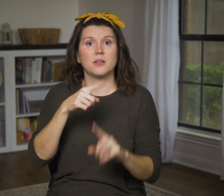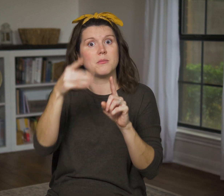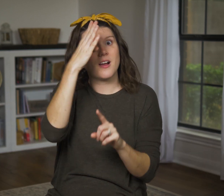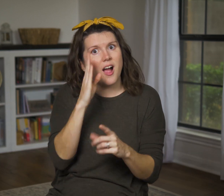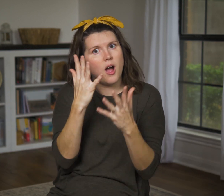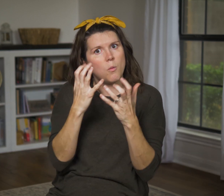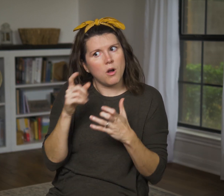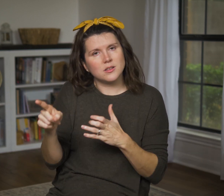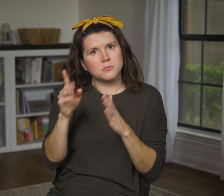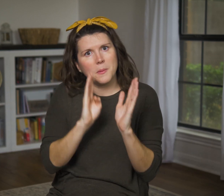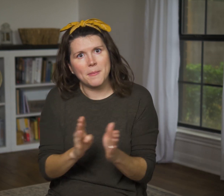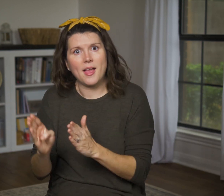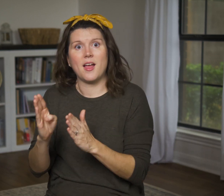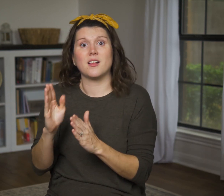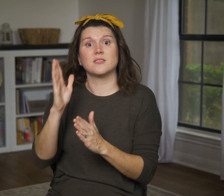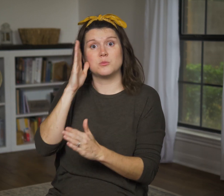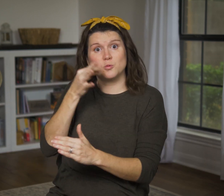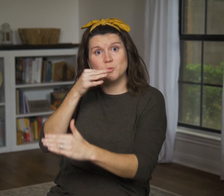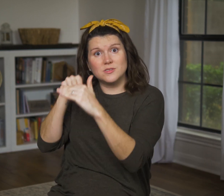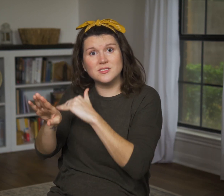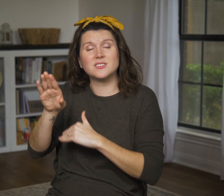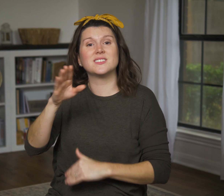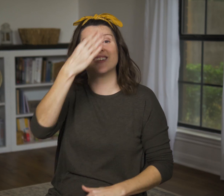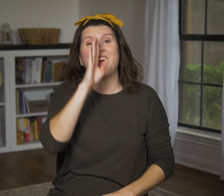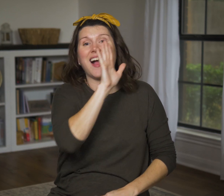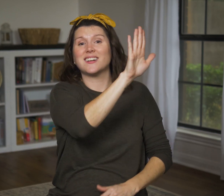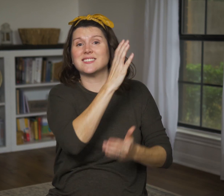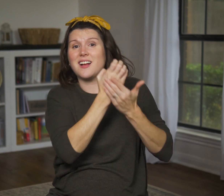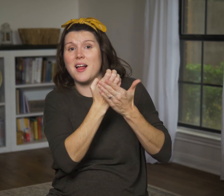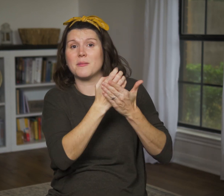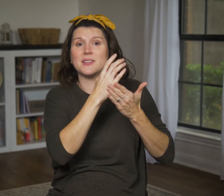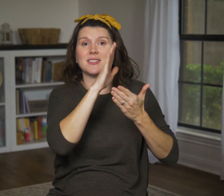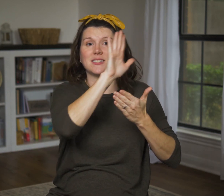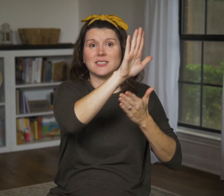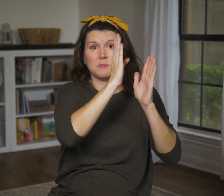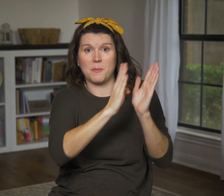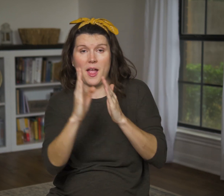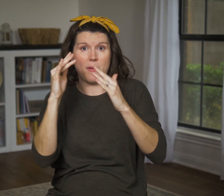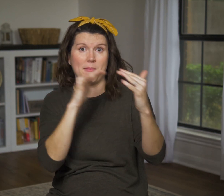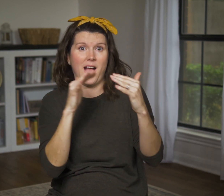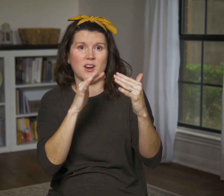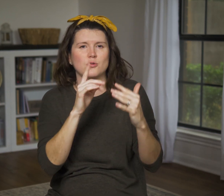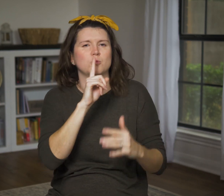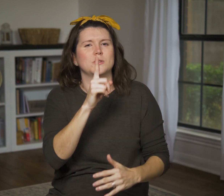but God wants them fully prepared. In God’s economy, preparing for battle